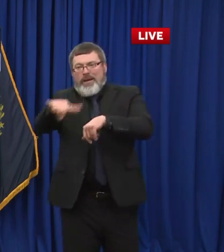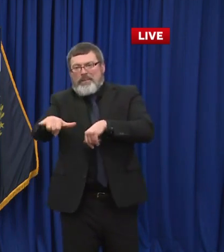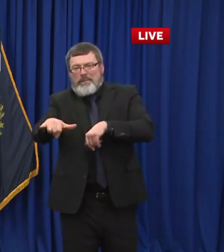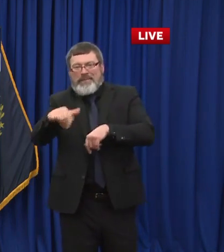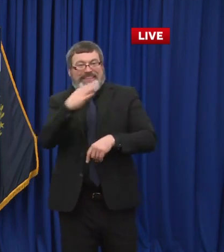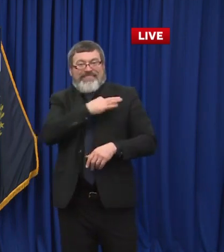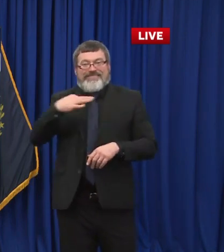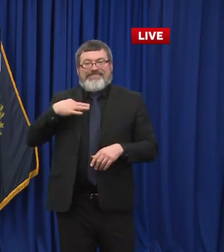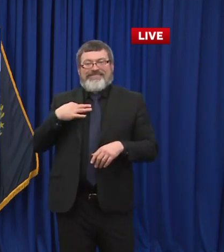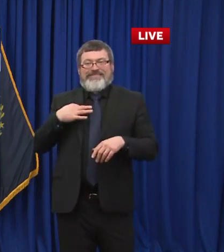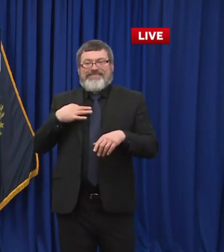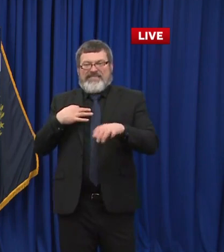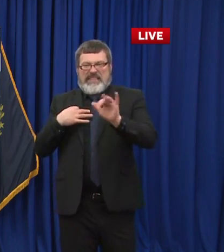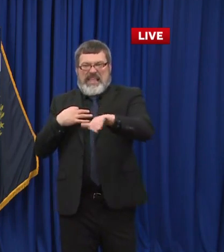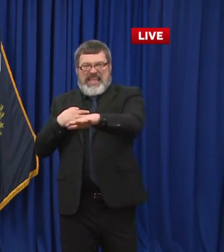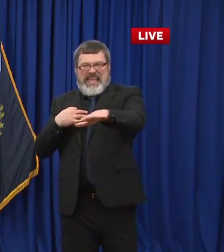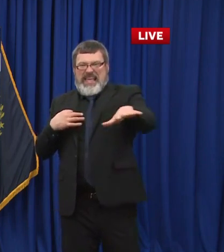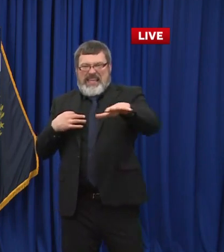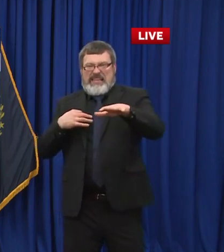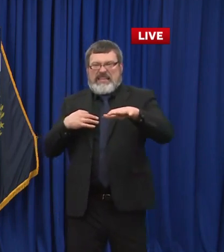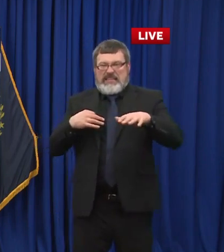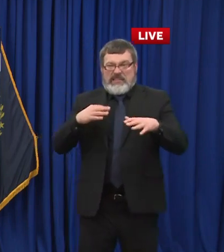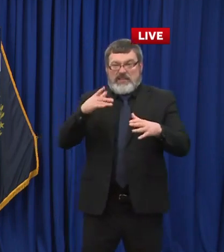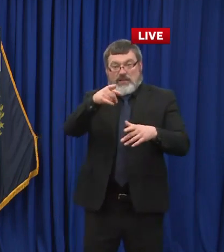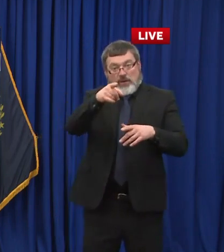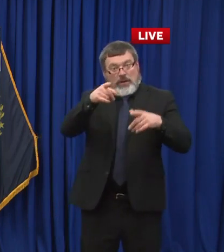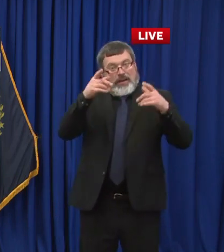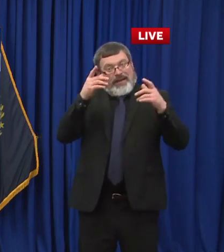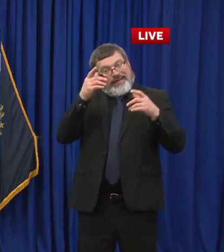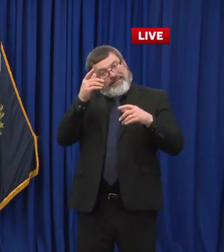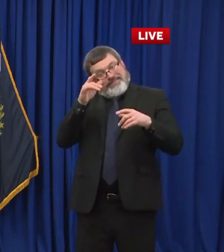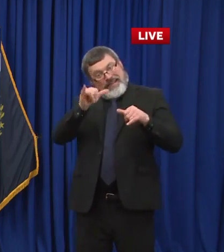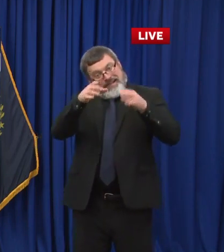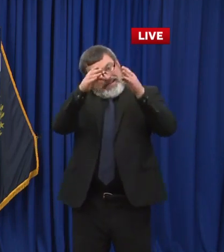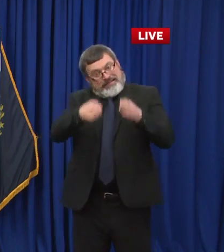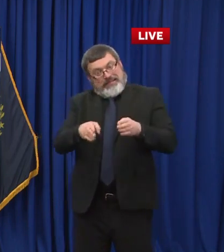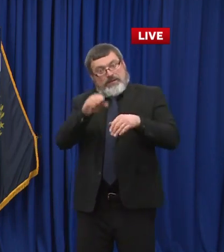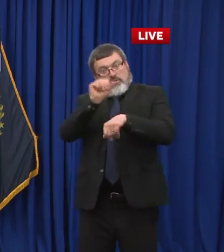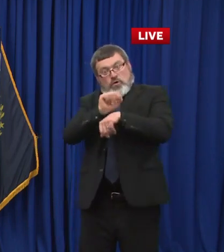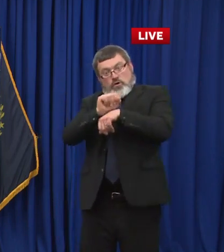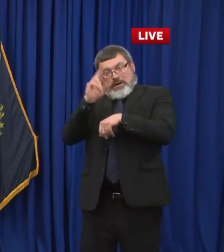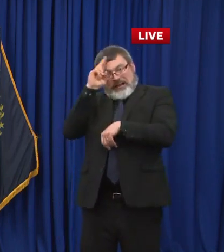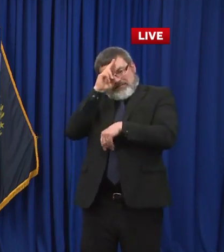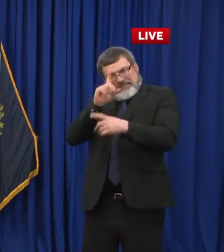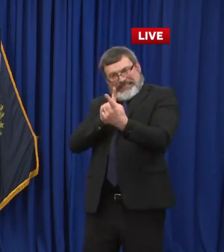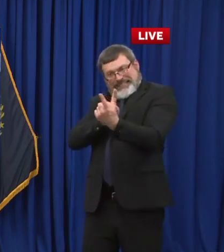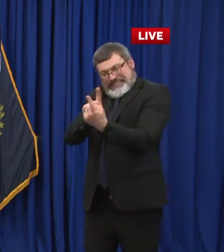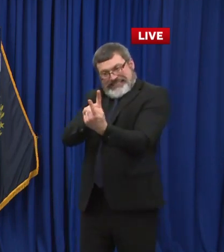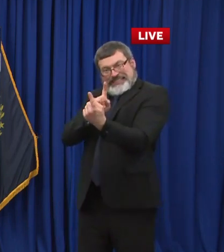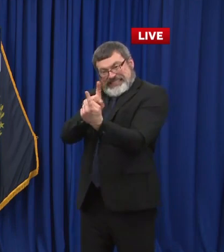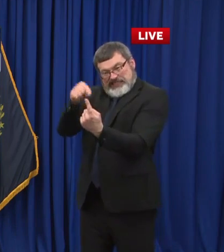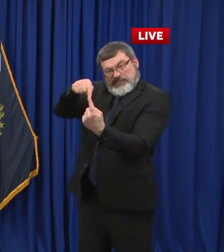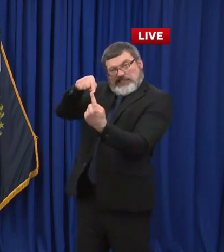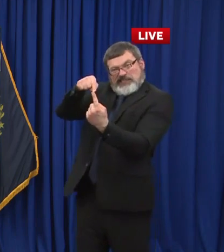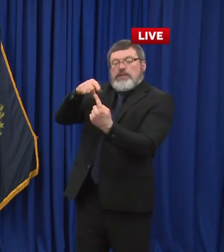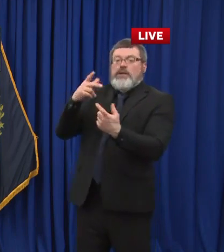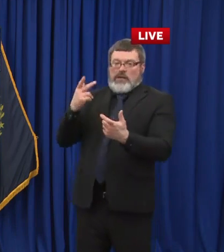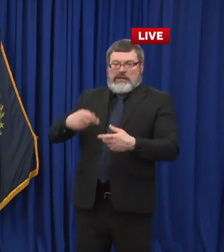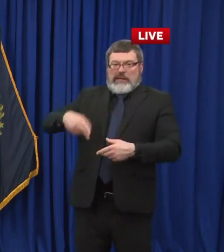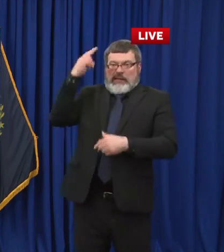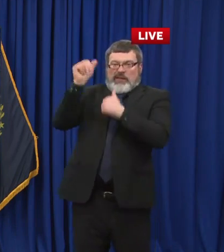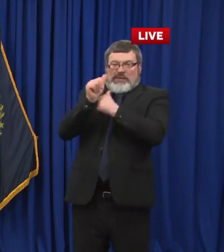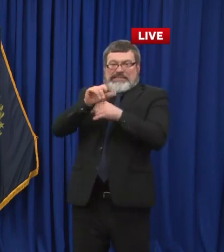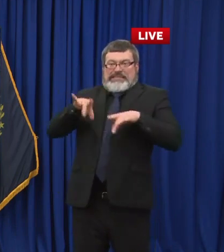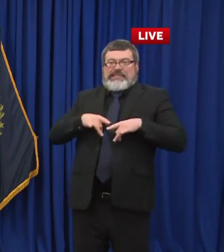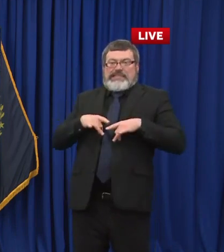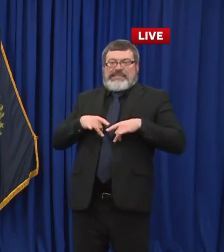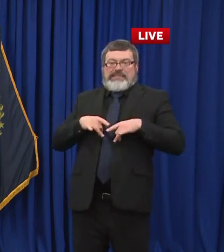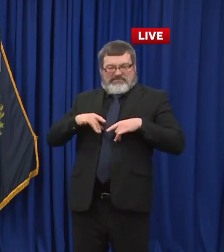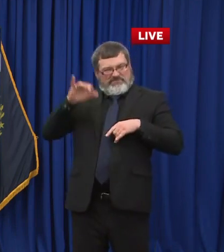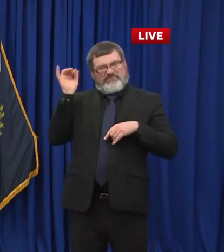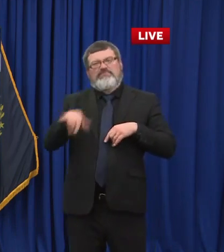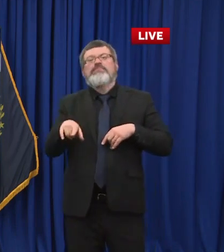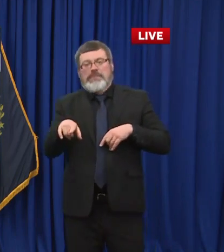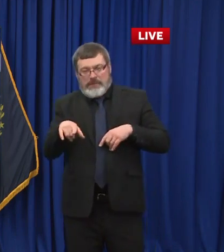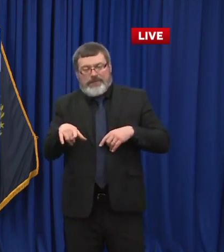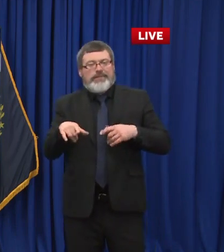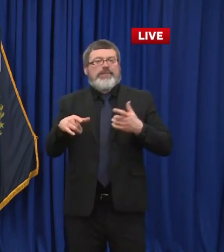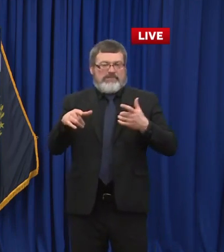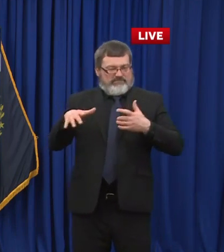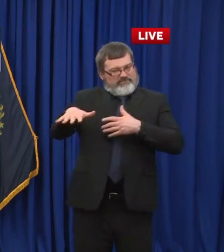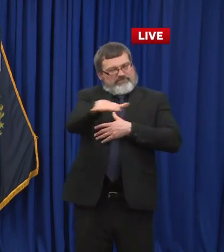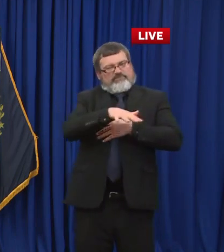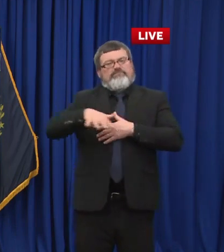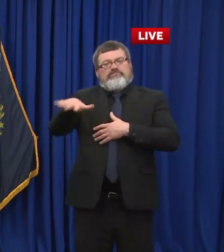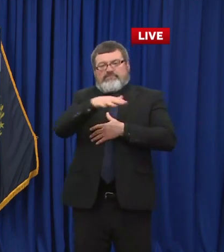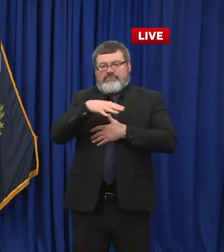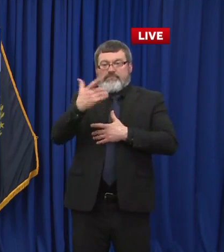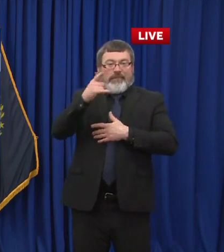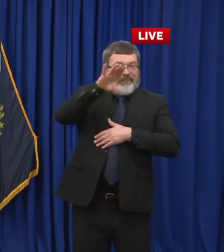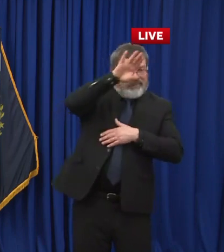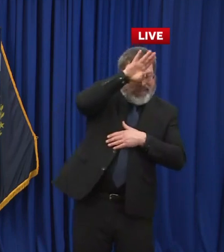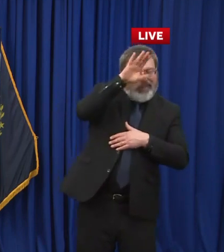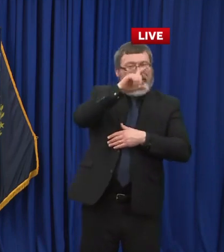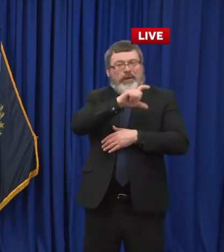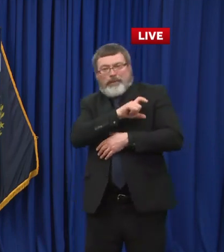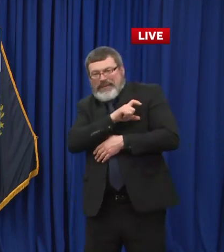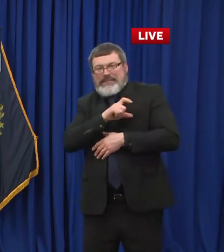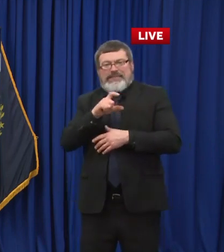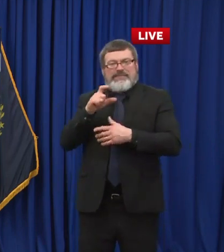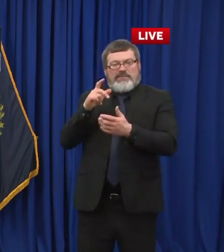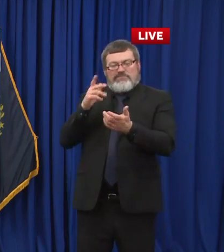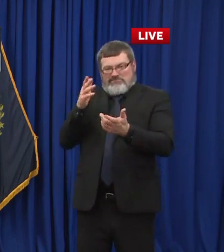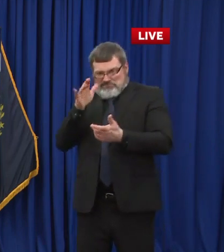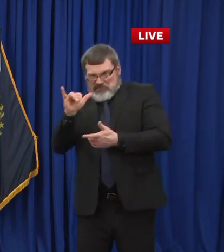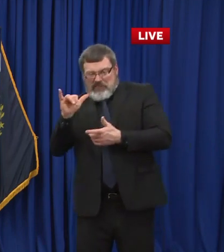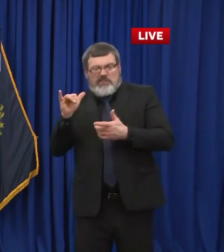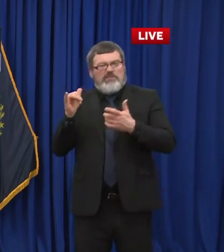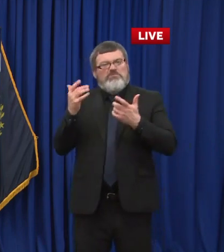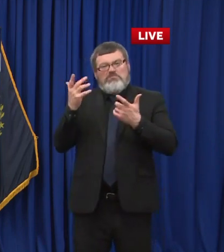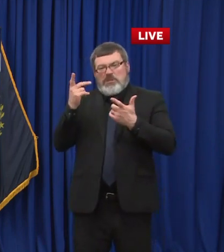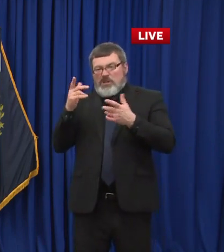AS PART OF THAT, I THINK WE CALL 1A, WE HAVE 1A AND 1B, FOLKS IN CONGREGATE SETTINGS, ELDERLY, AND FIRST RESPONDERS.